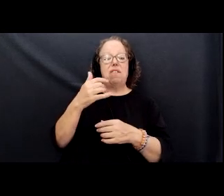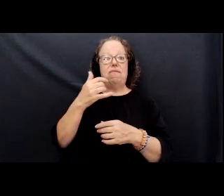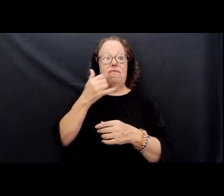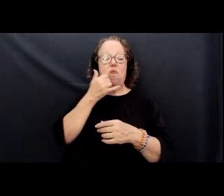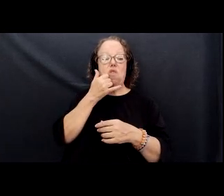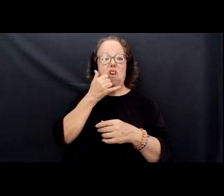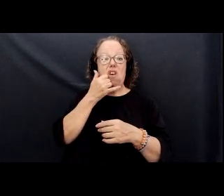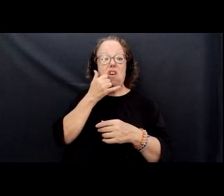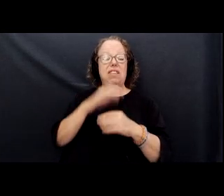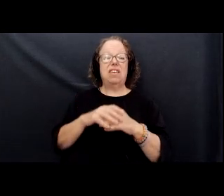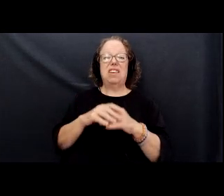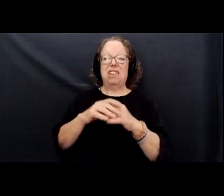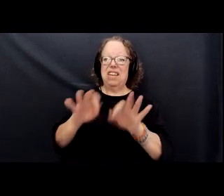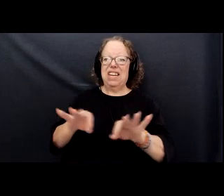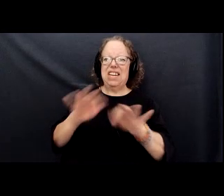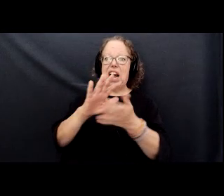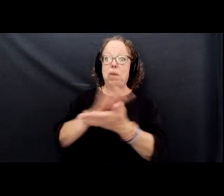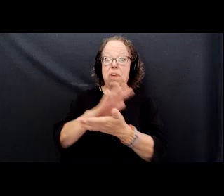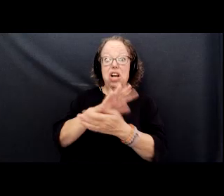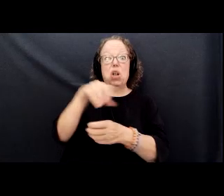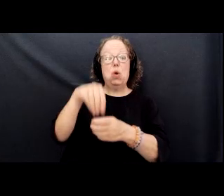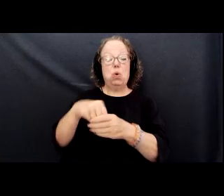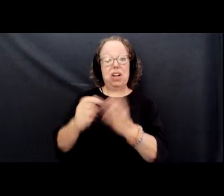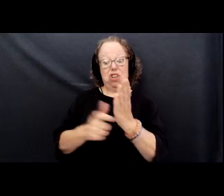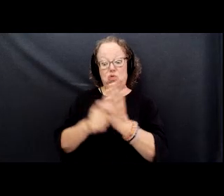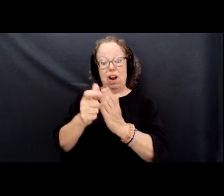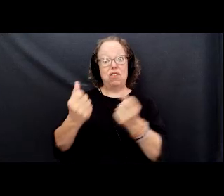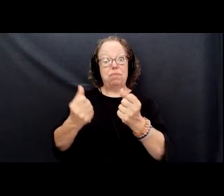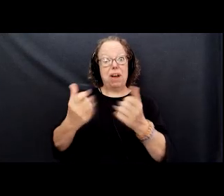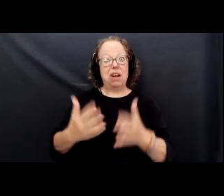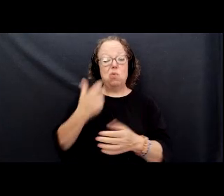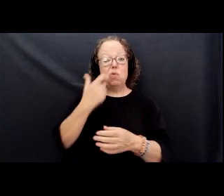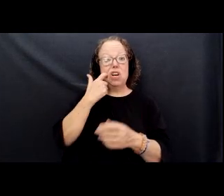vital documents including the driver's manual which was recently translated ...